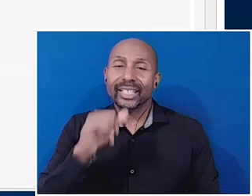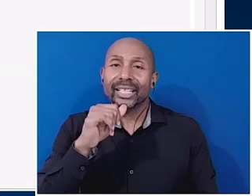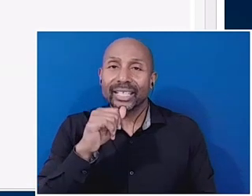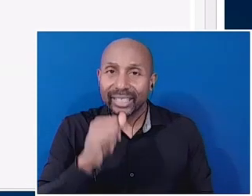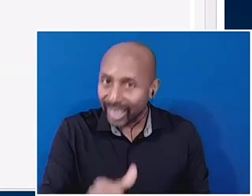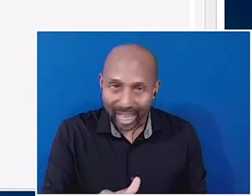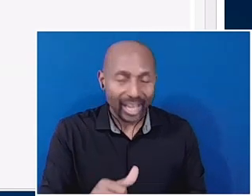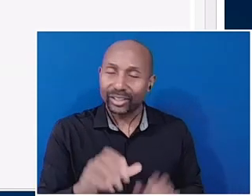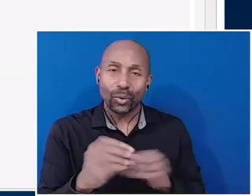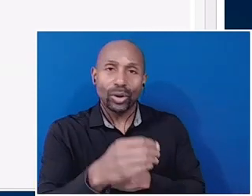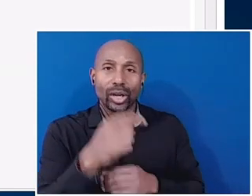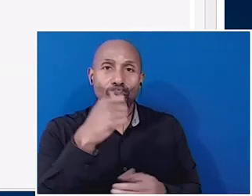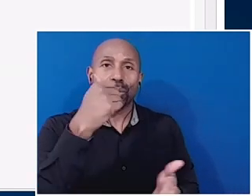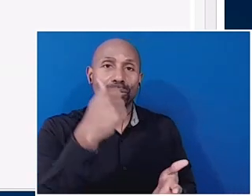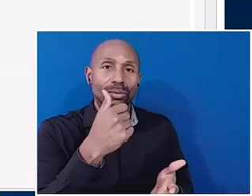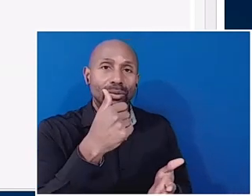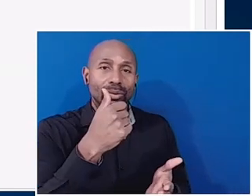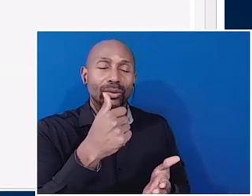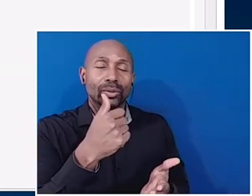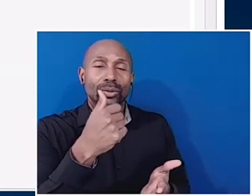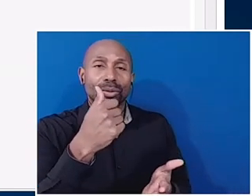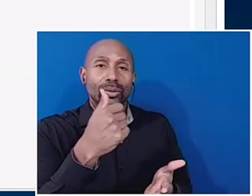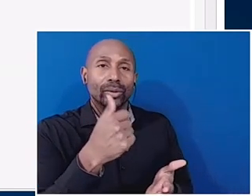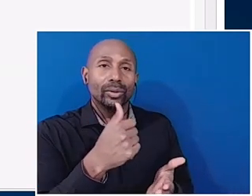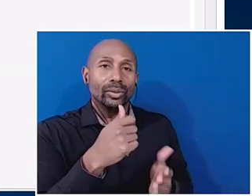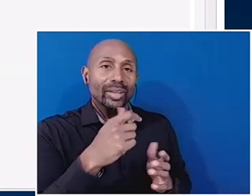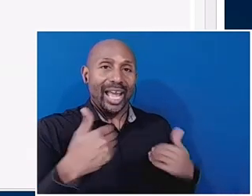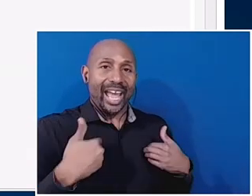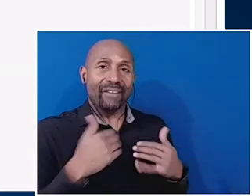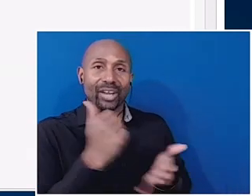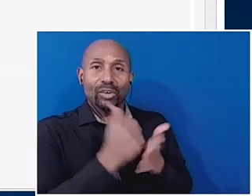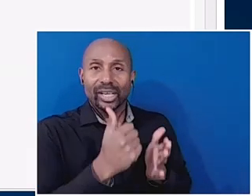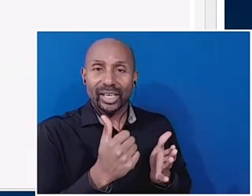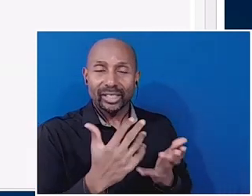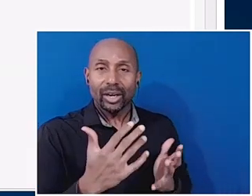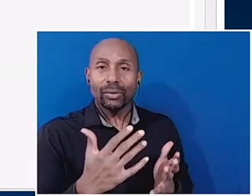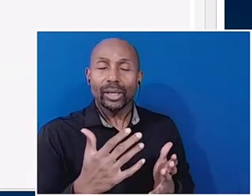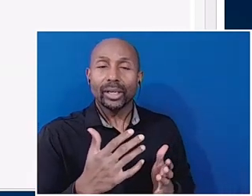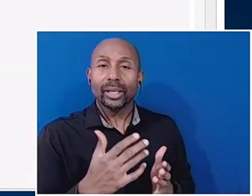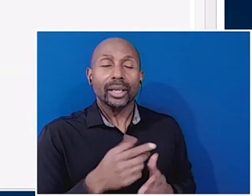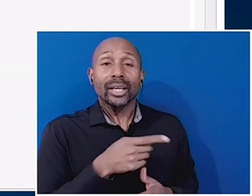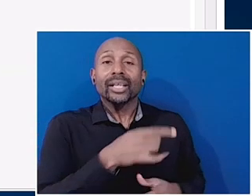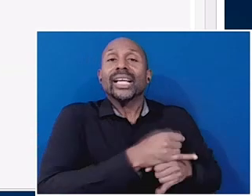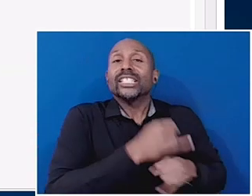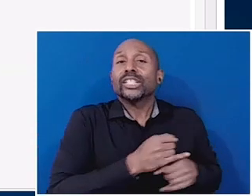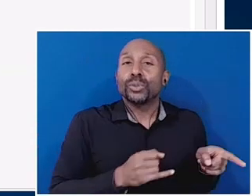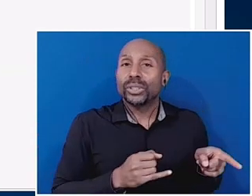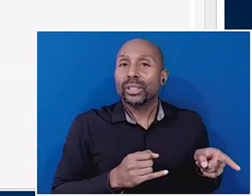But the institution is the accredited organization. And if that institution,